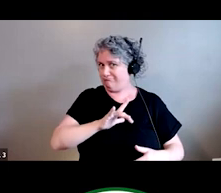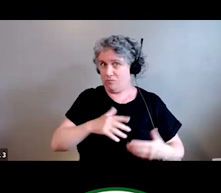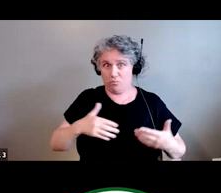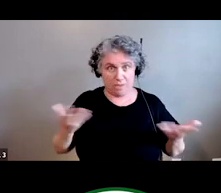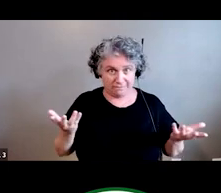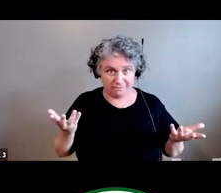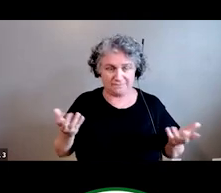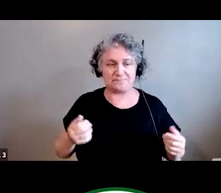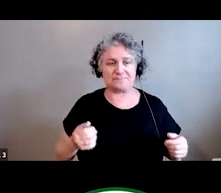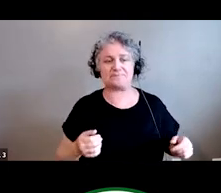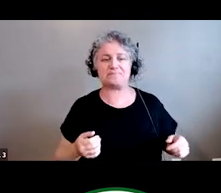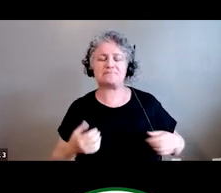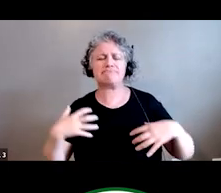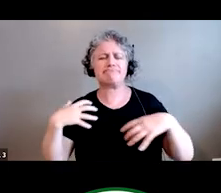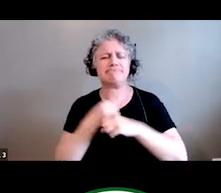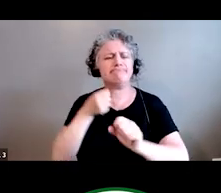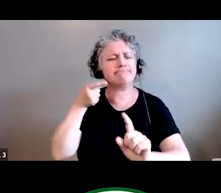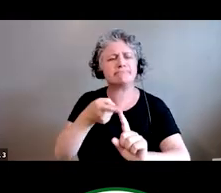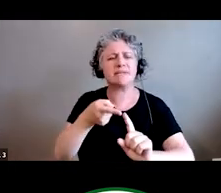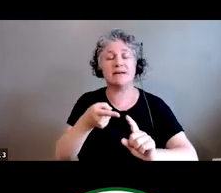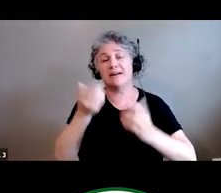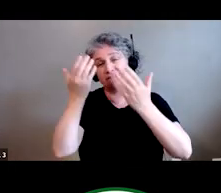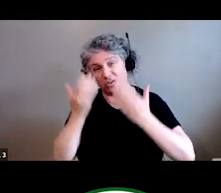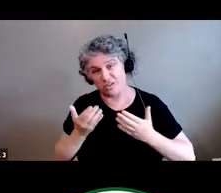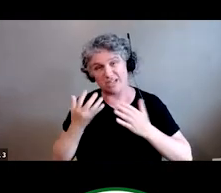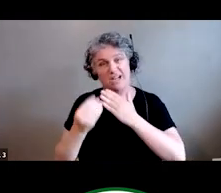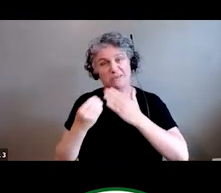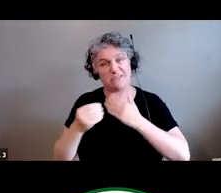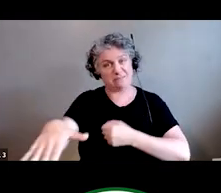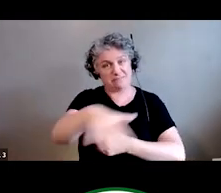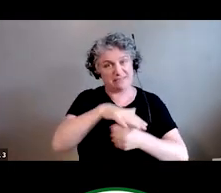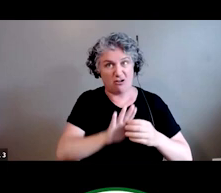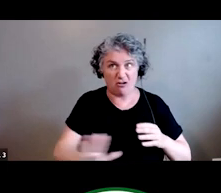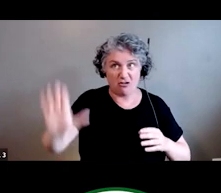that either entirely preclude use and enjoyment by persons who might have a disability or